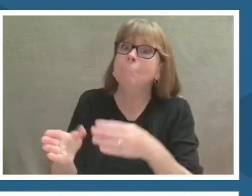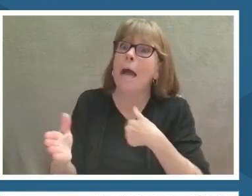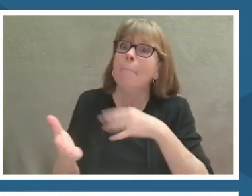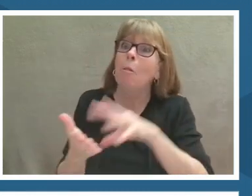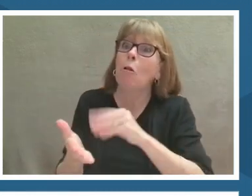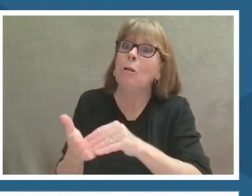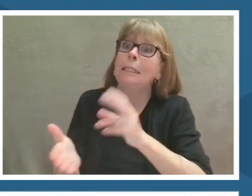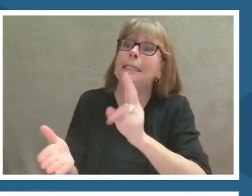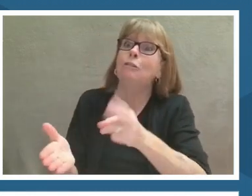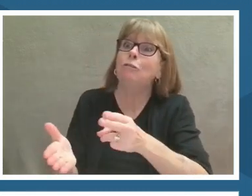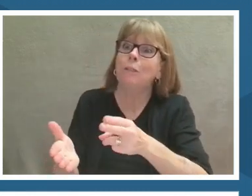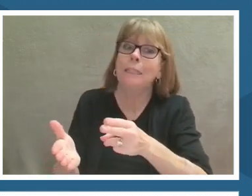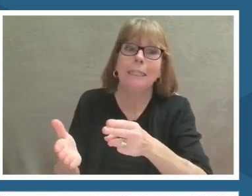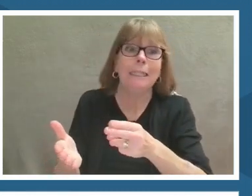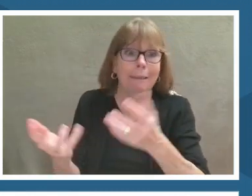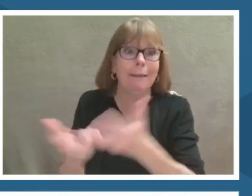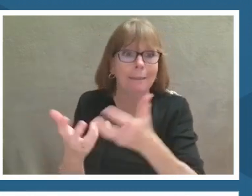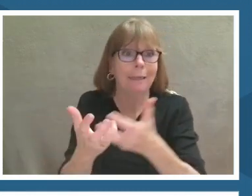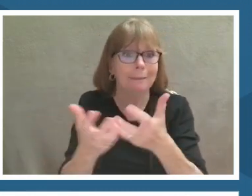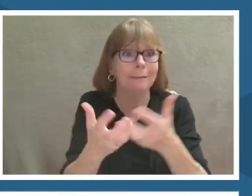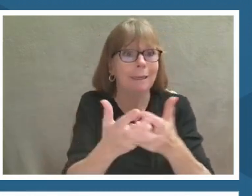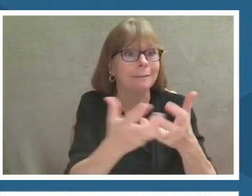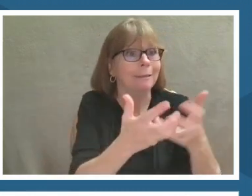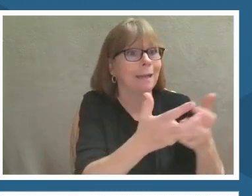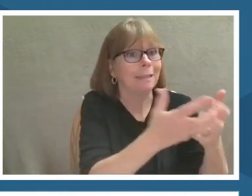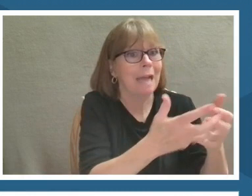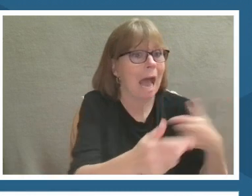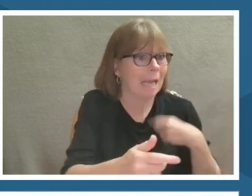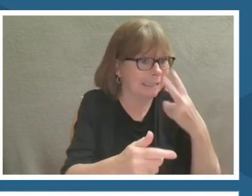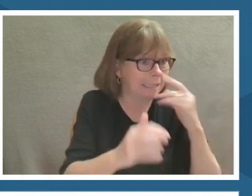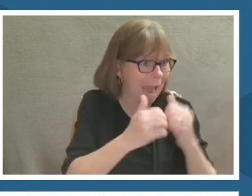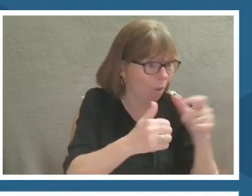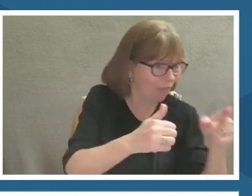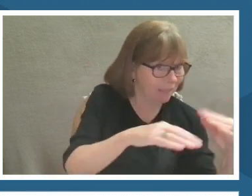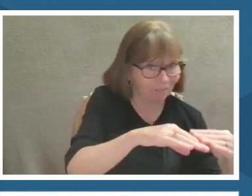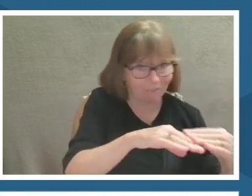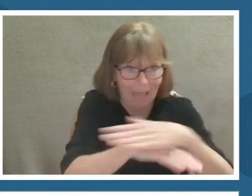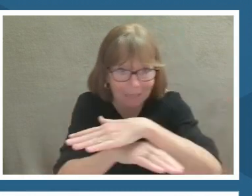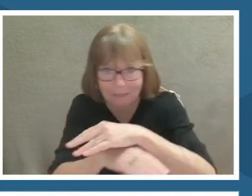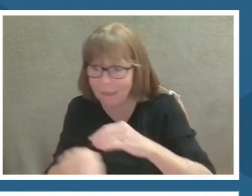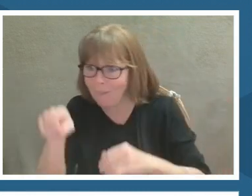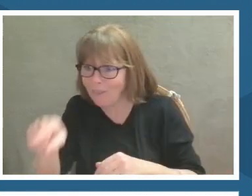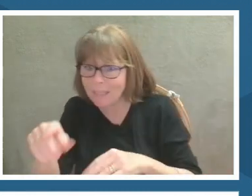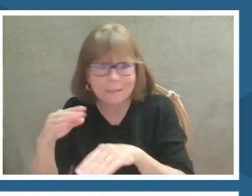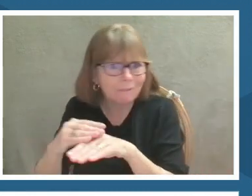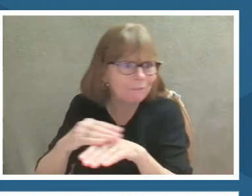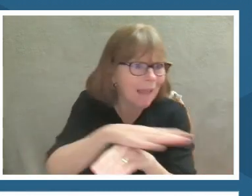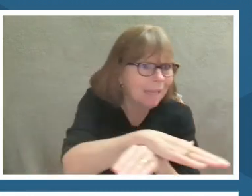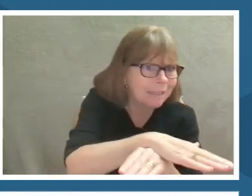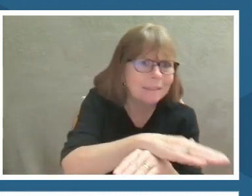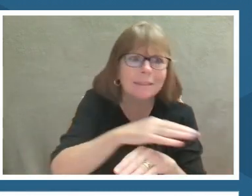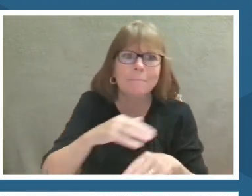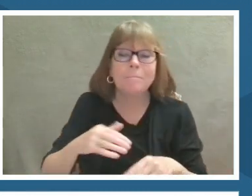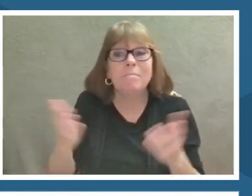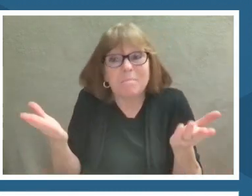and and the impacts on society so i feel like convergence education and its